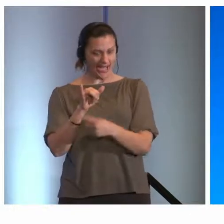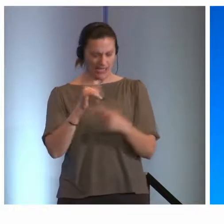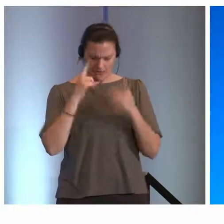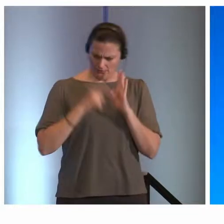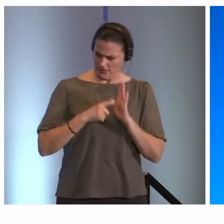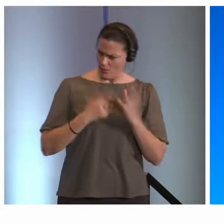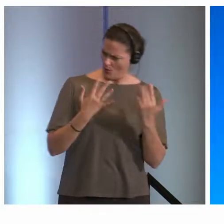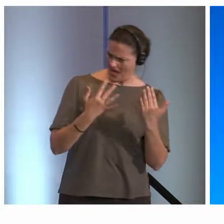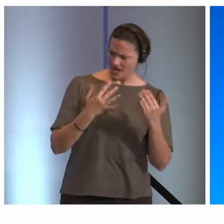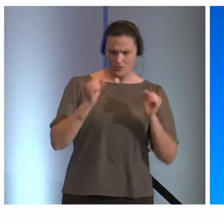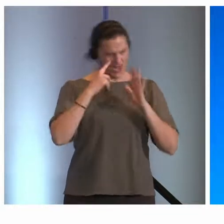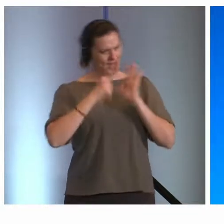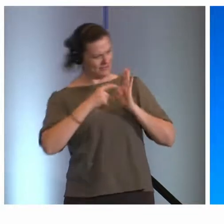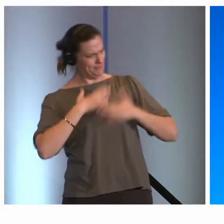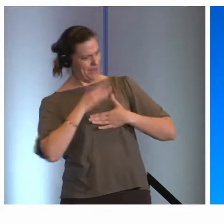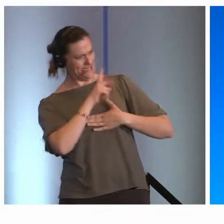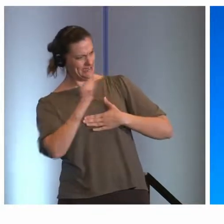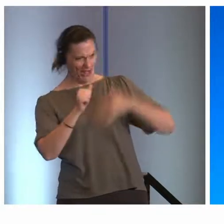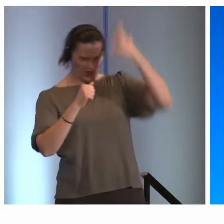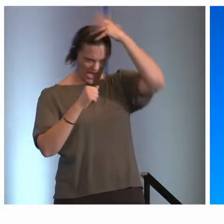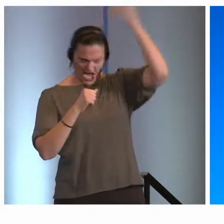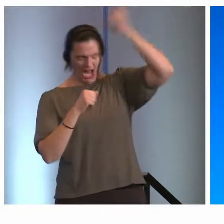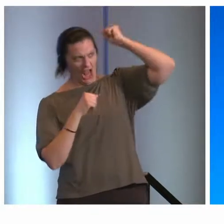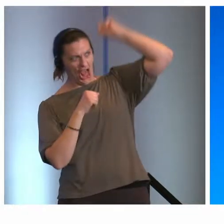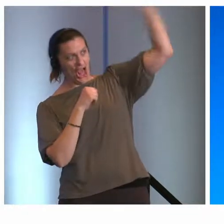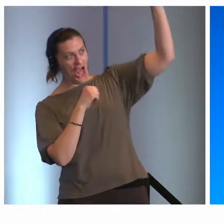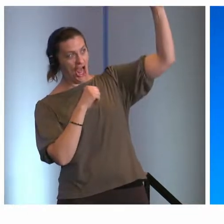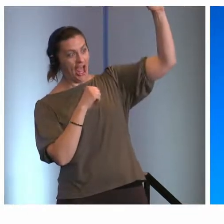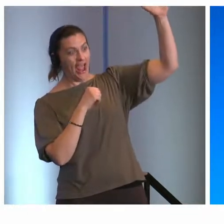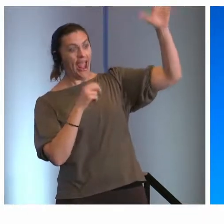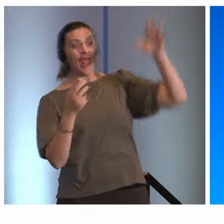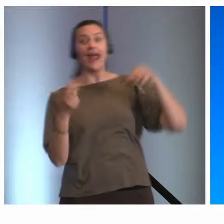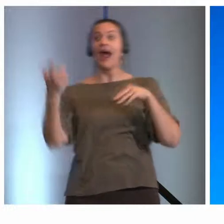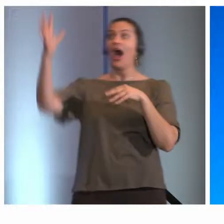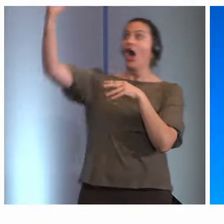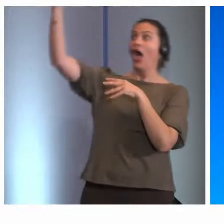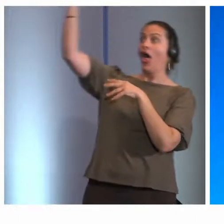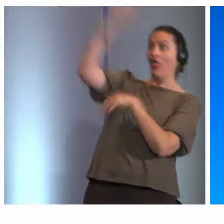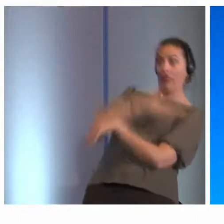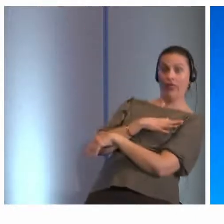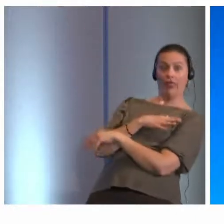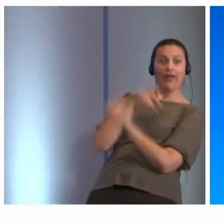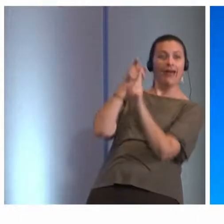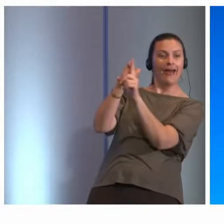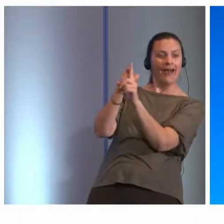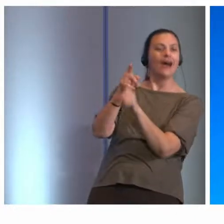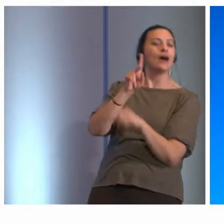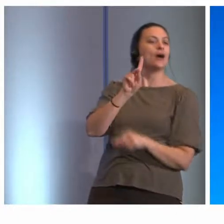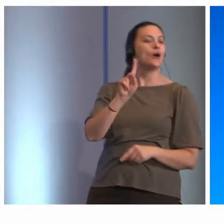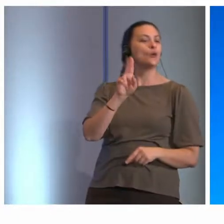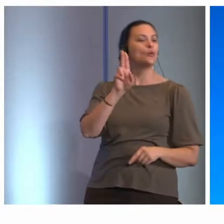had folks in India, Kumar when Danny realized he didn't have a